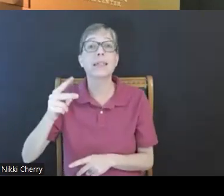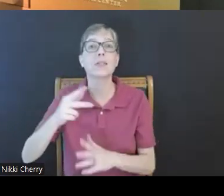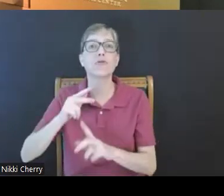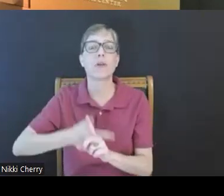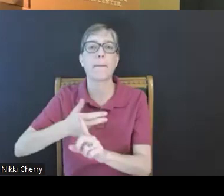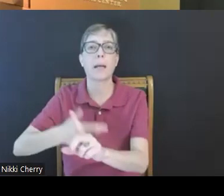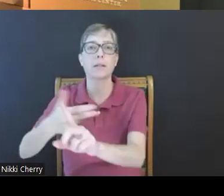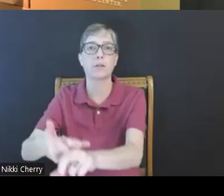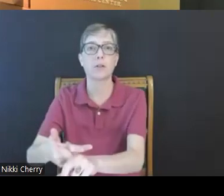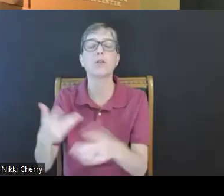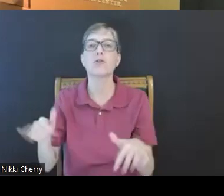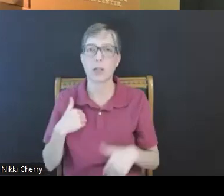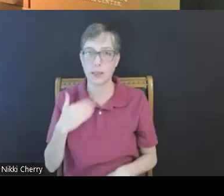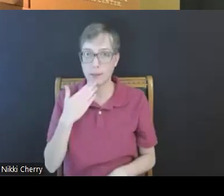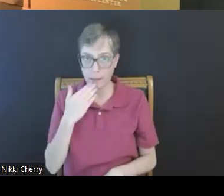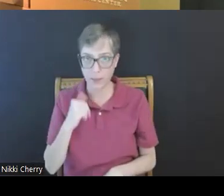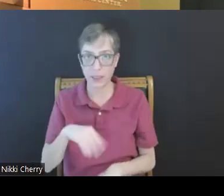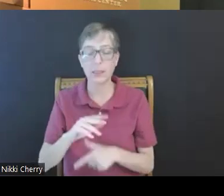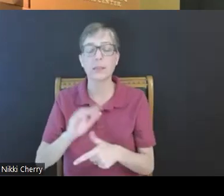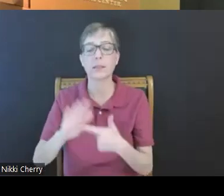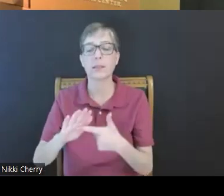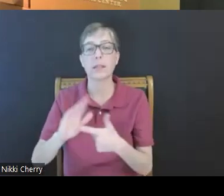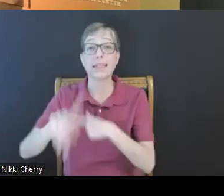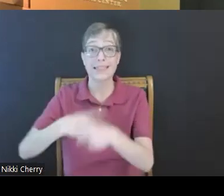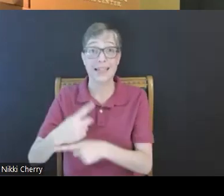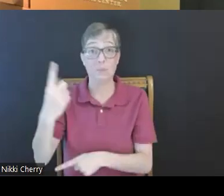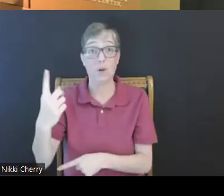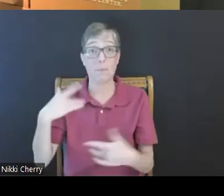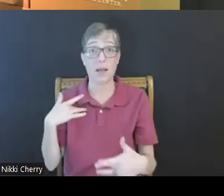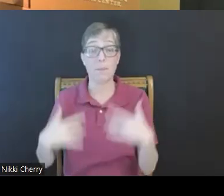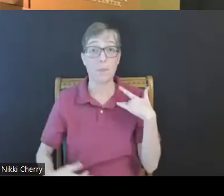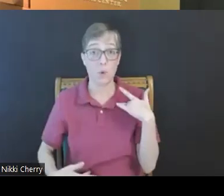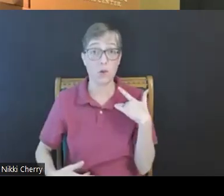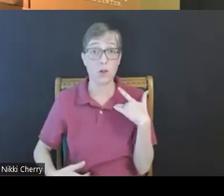1 bipolar disorder uh uh you know she was very very complicated and she was struggling with an